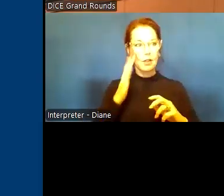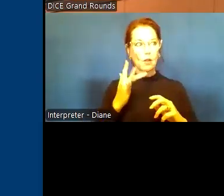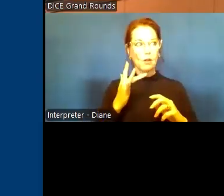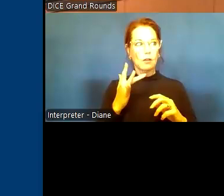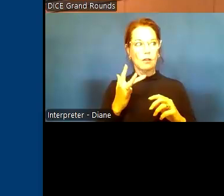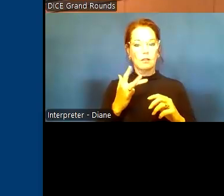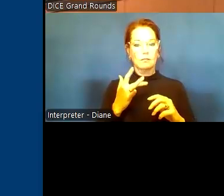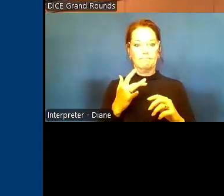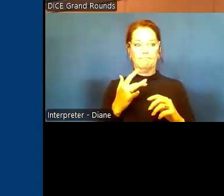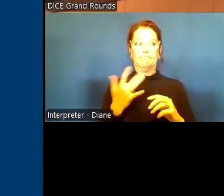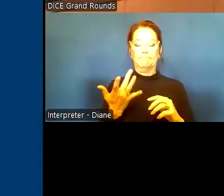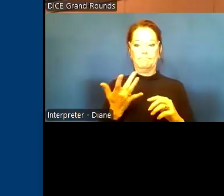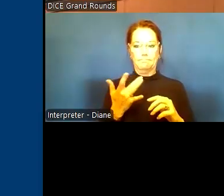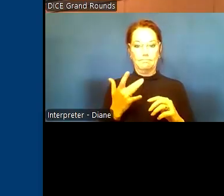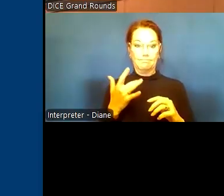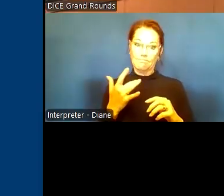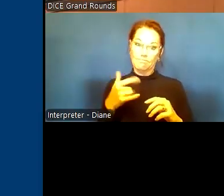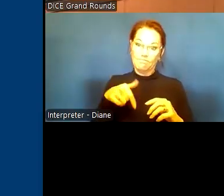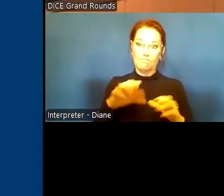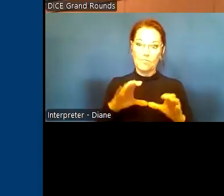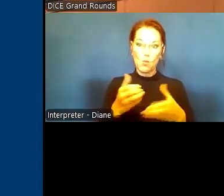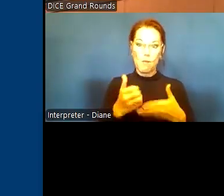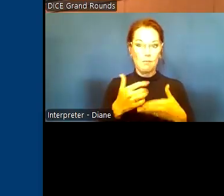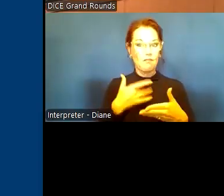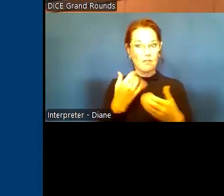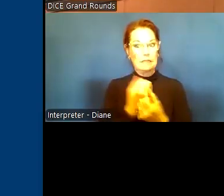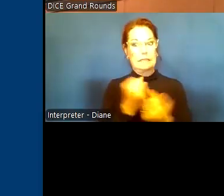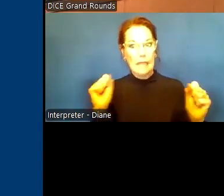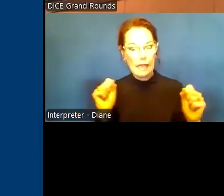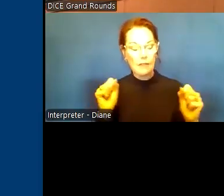so I think this group has really helped me in my own personal journey of trying to take up more